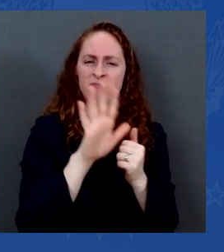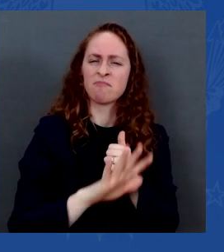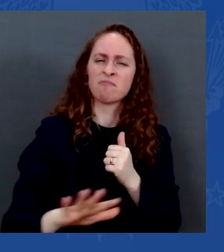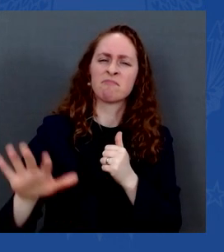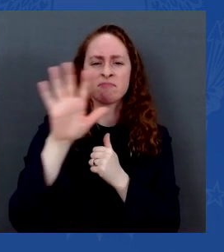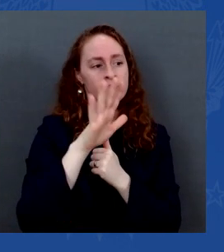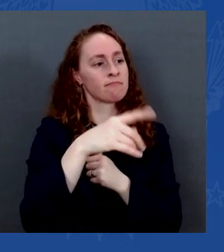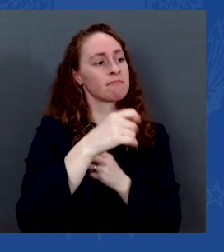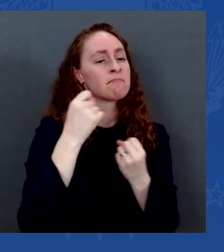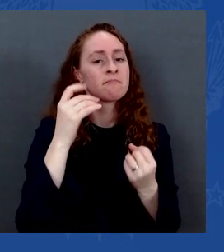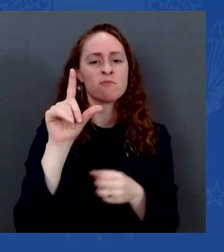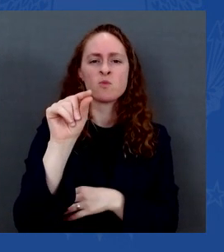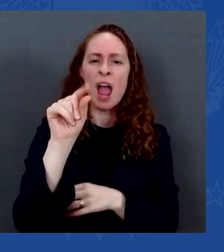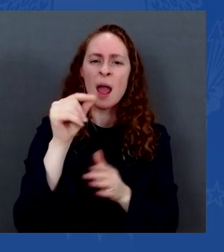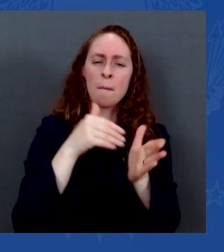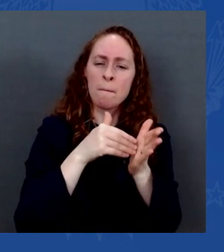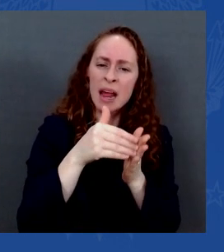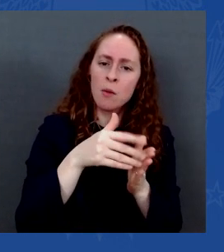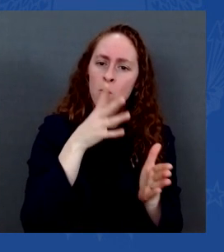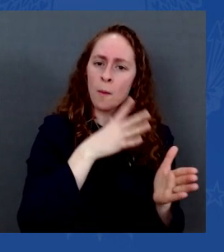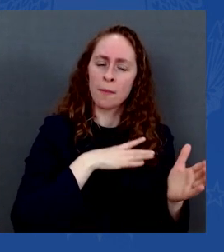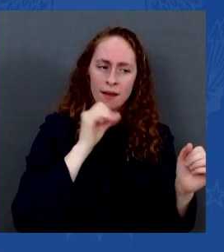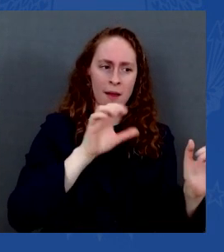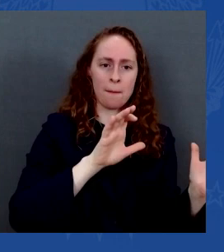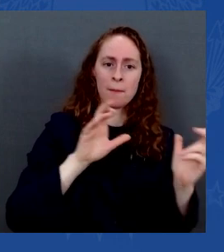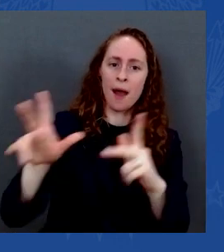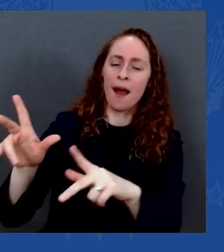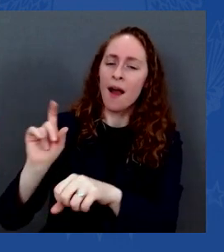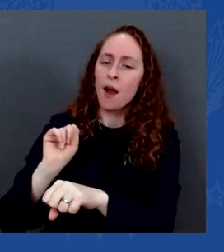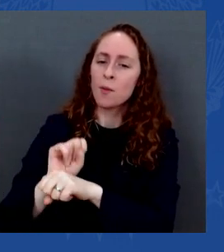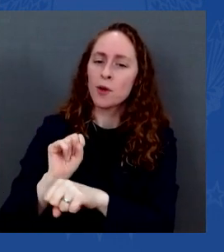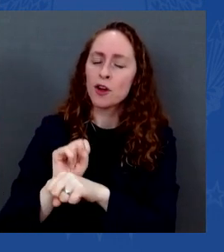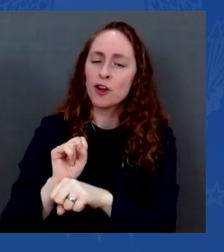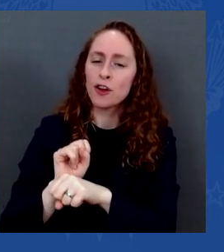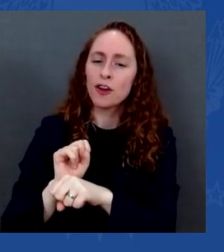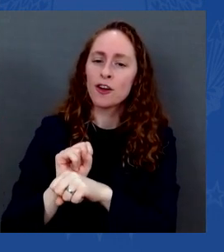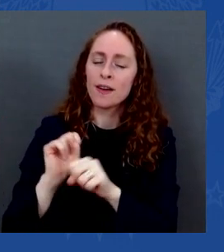We're talking about -- we're talking about healthcare, insulin. We're in a situa- -- we got --